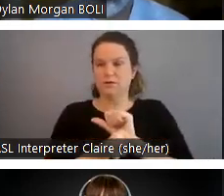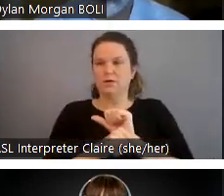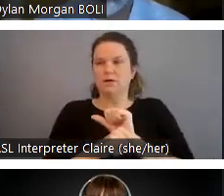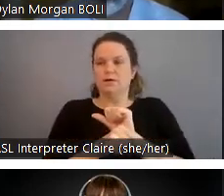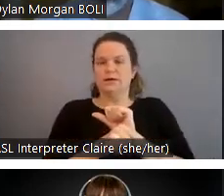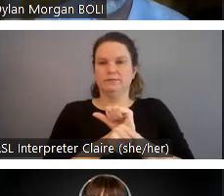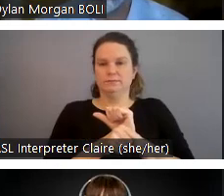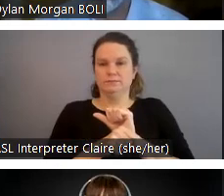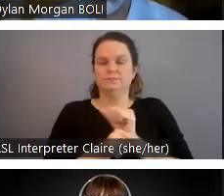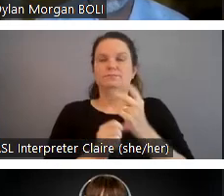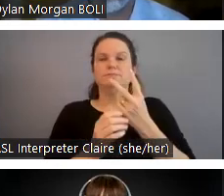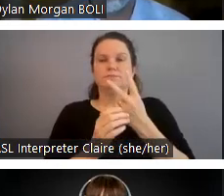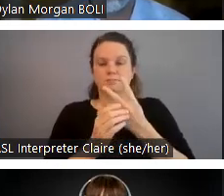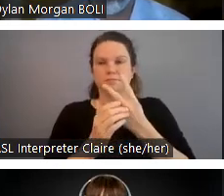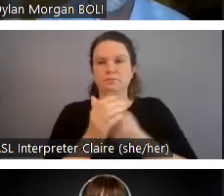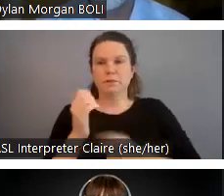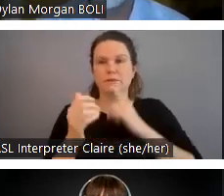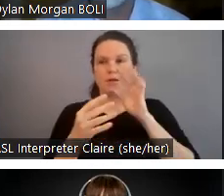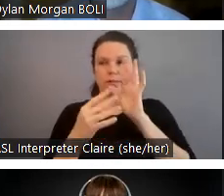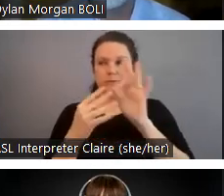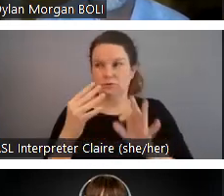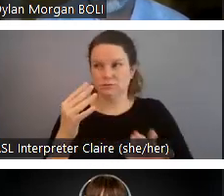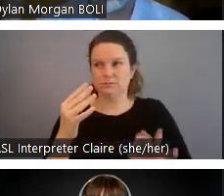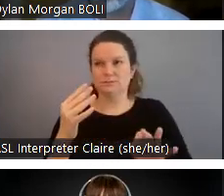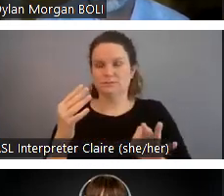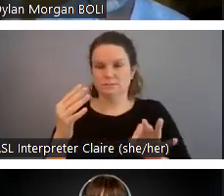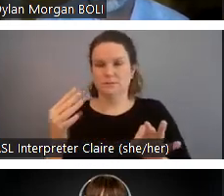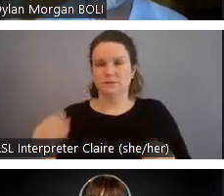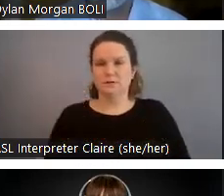are our options. Um,